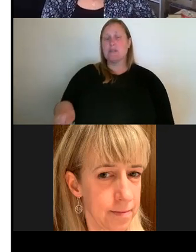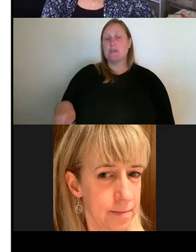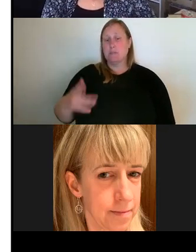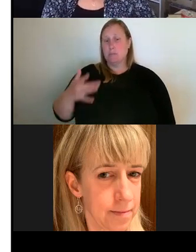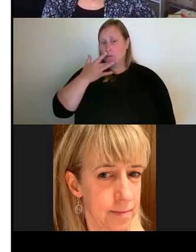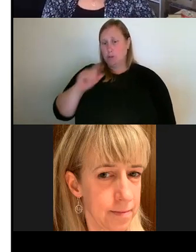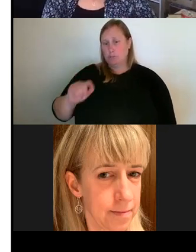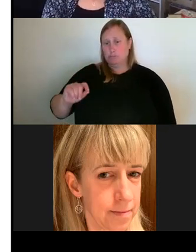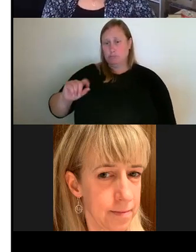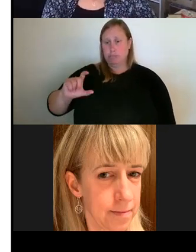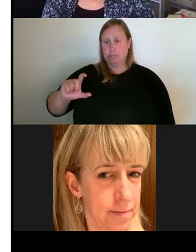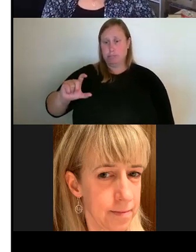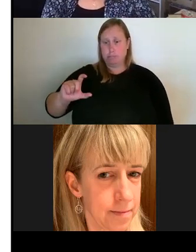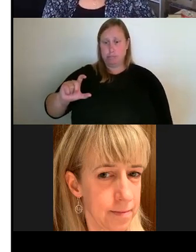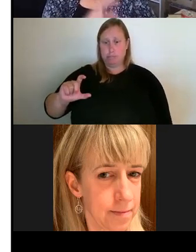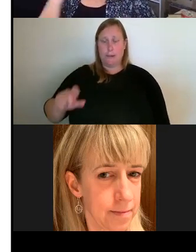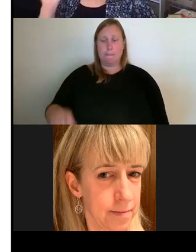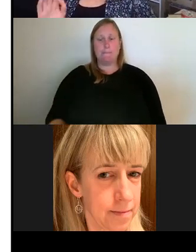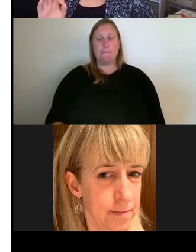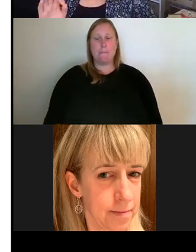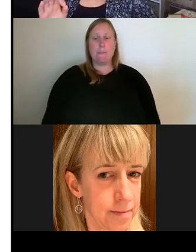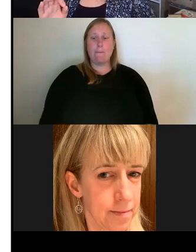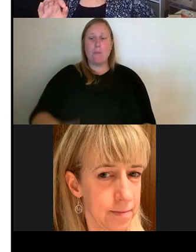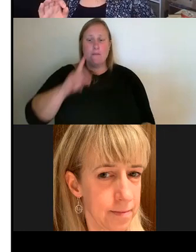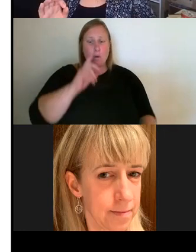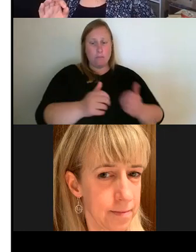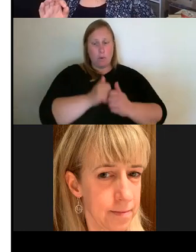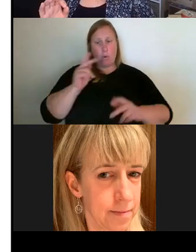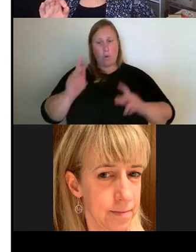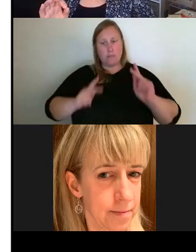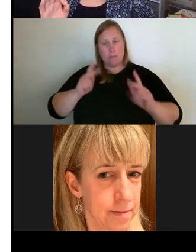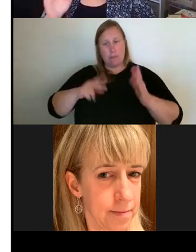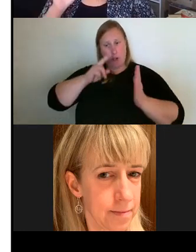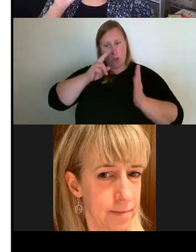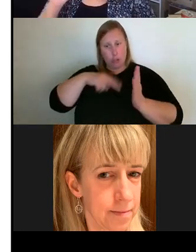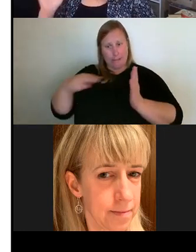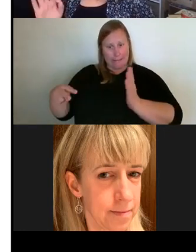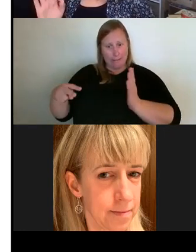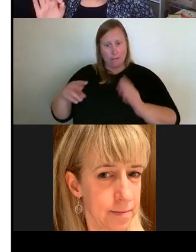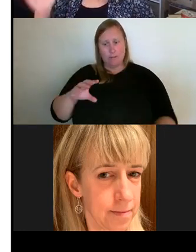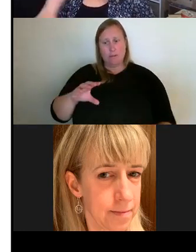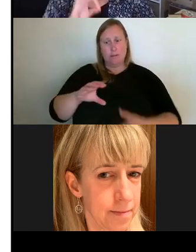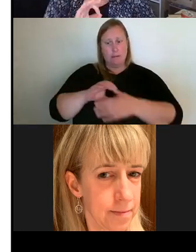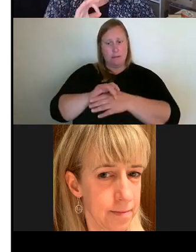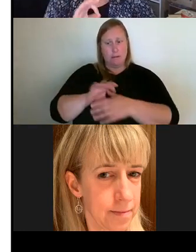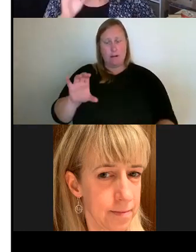I will tell you that for the majority of people reading your content, not all, but the majority,